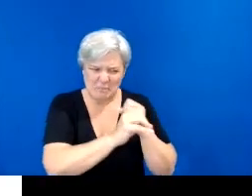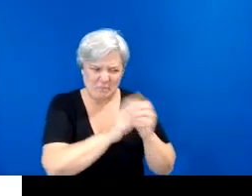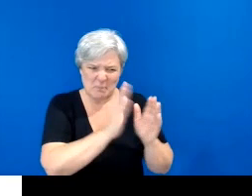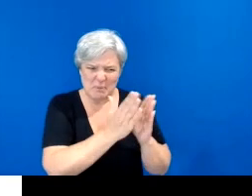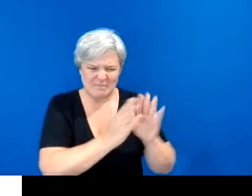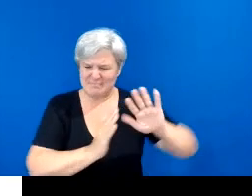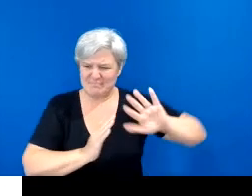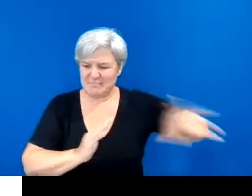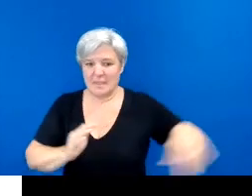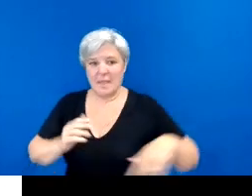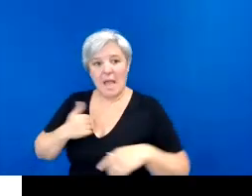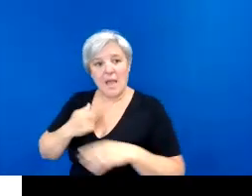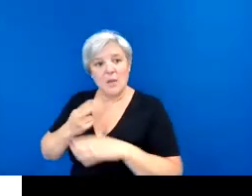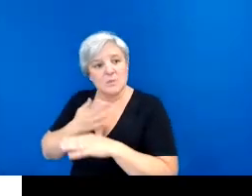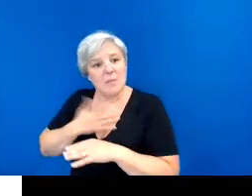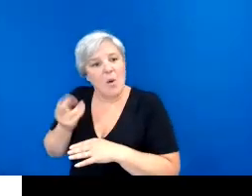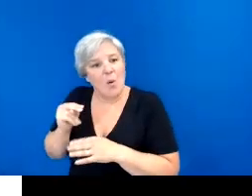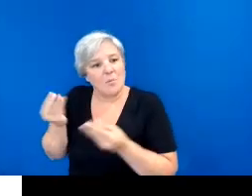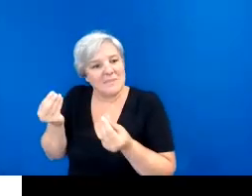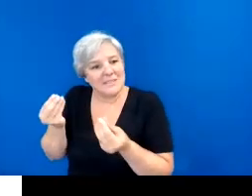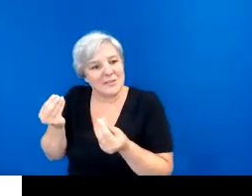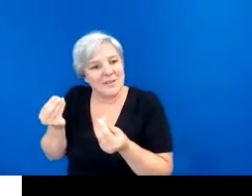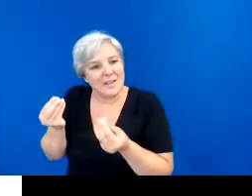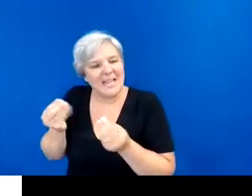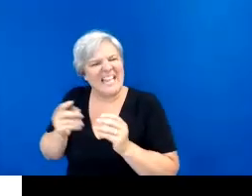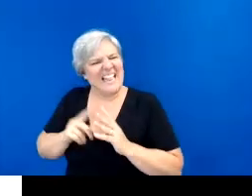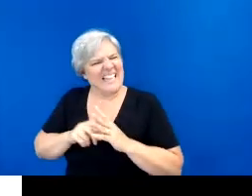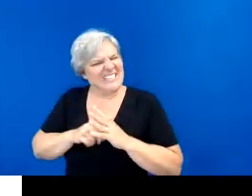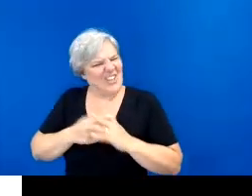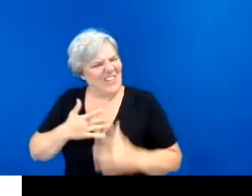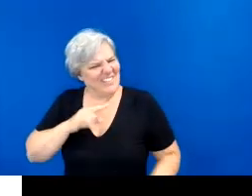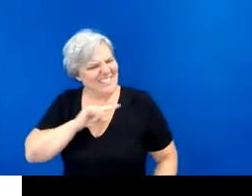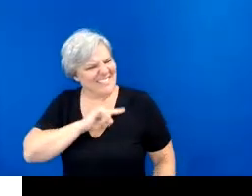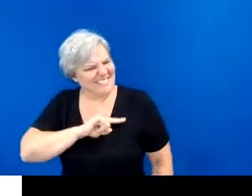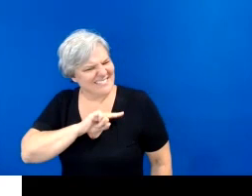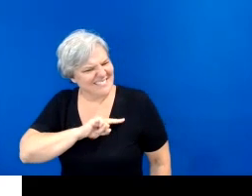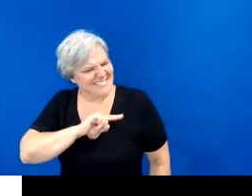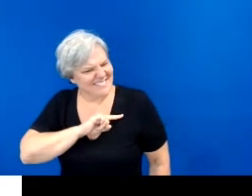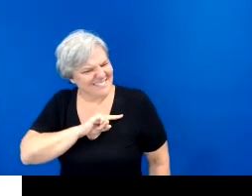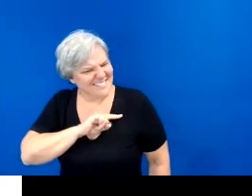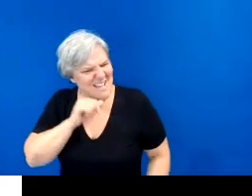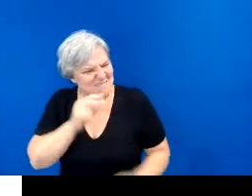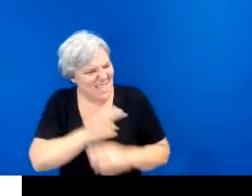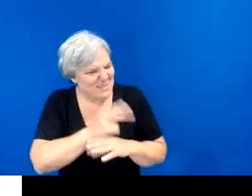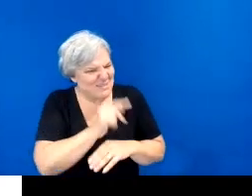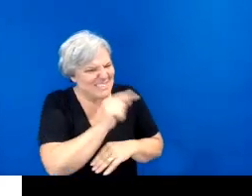And then I began to kind of feel guilty that I wasn't using it enough. So then